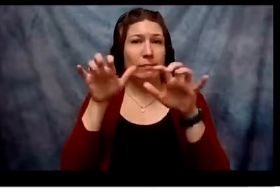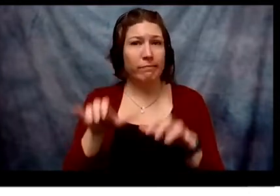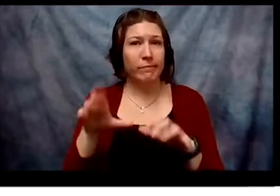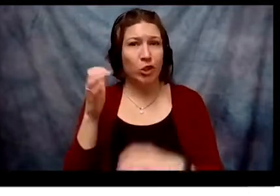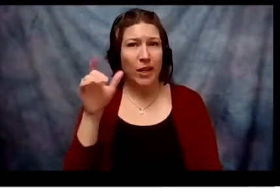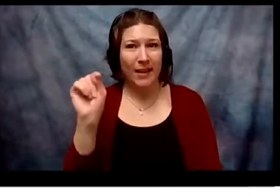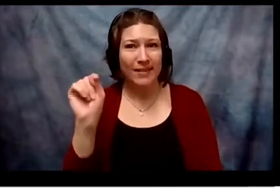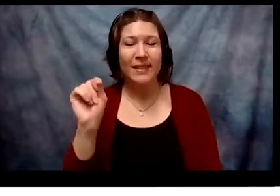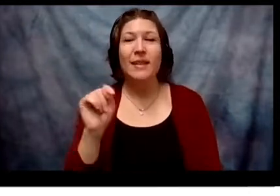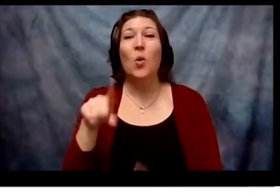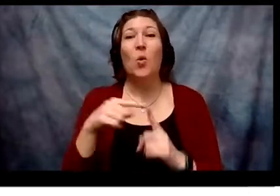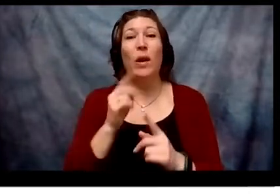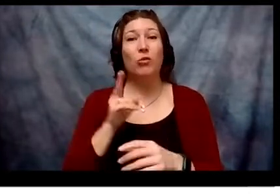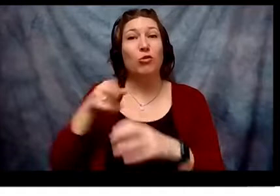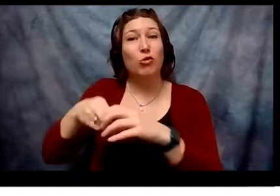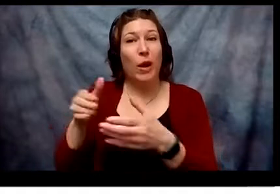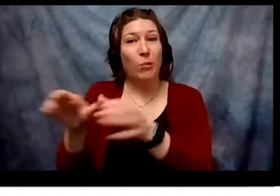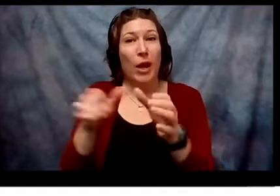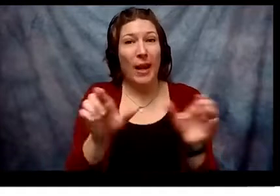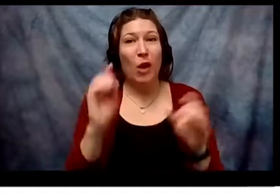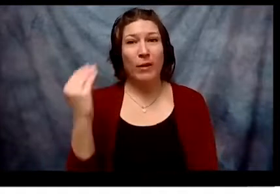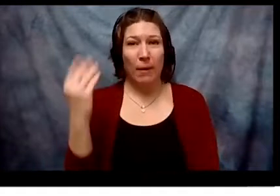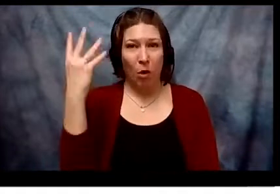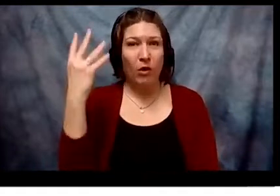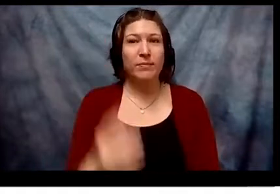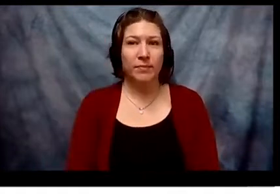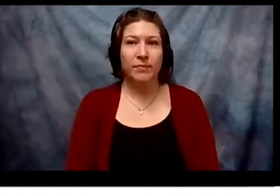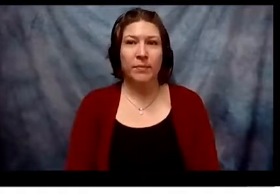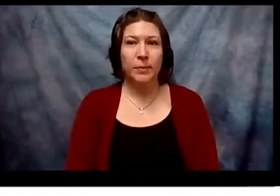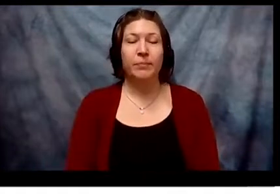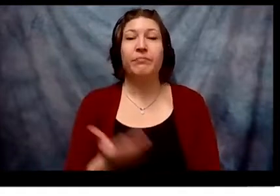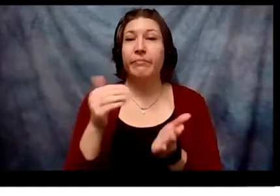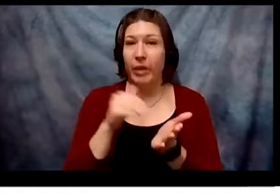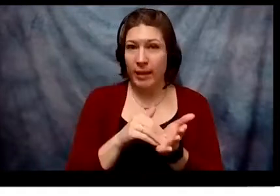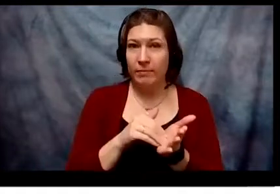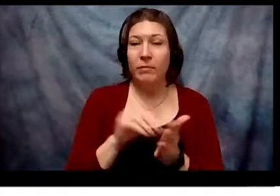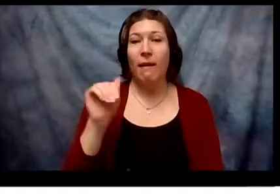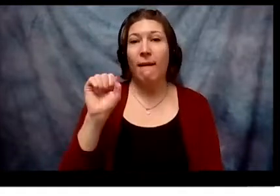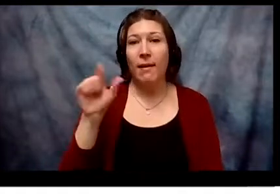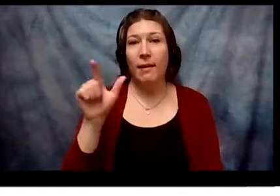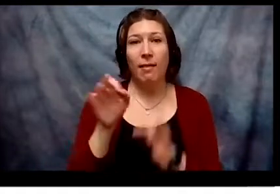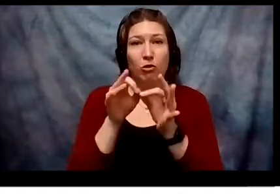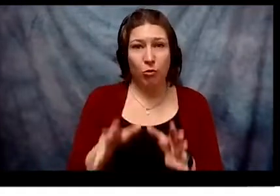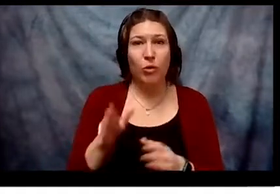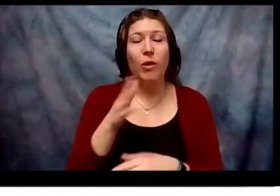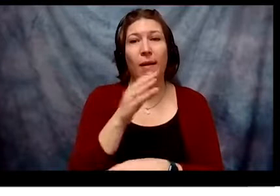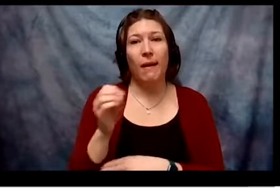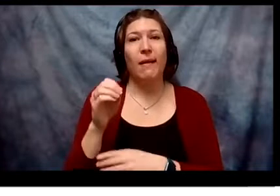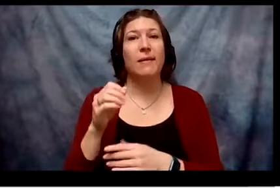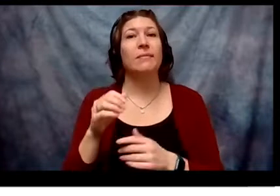your cameras in breakout if you can. Again, ASL interpretation and live captioning